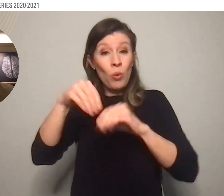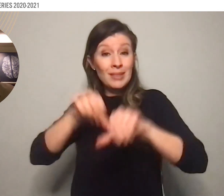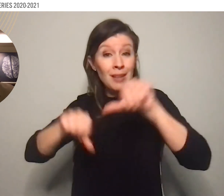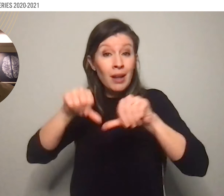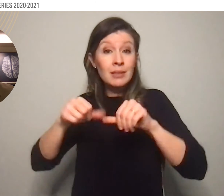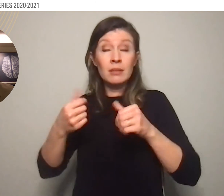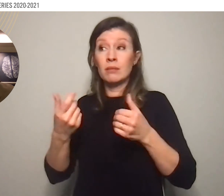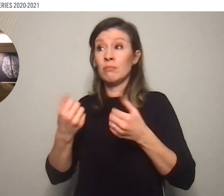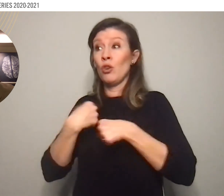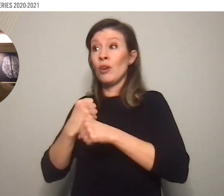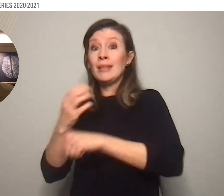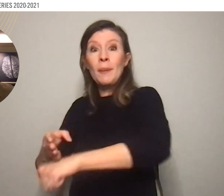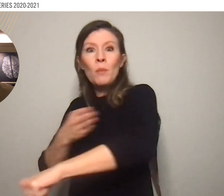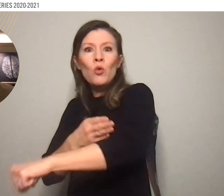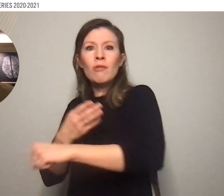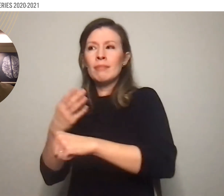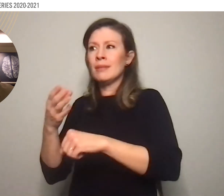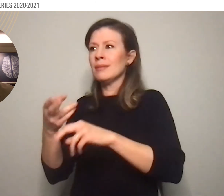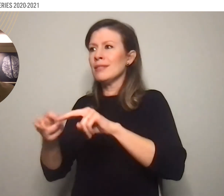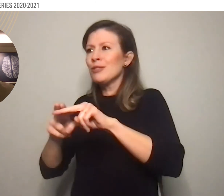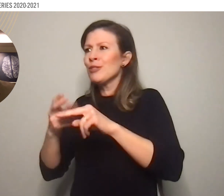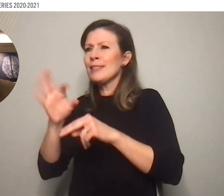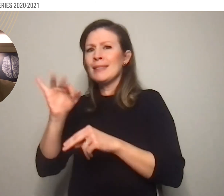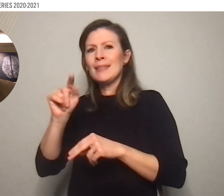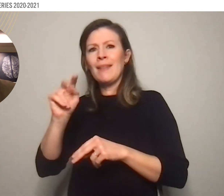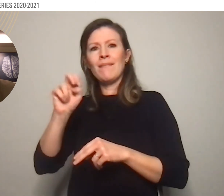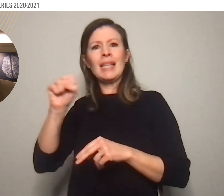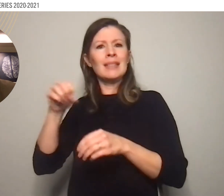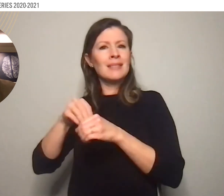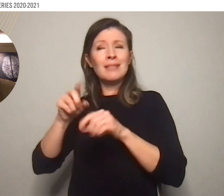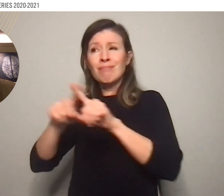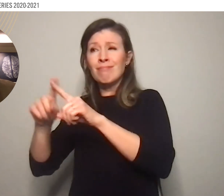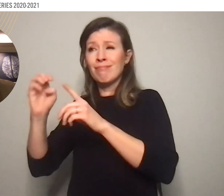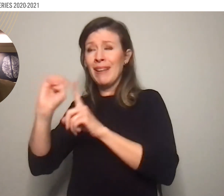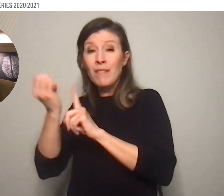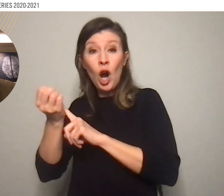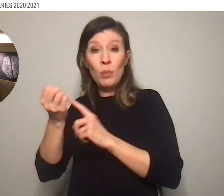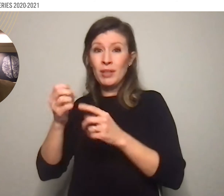It drives improvements and increases fitness in an ever-changing environment, right. Variance,